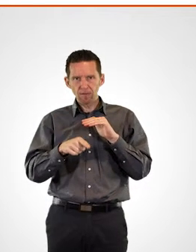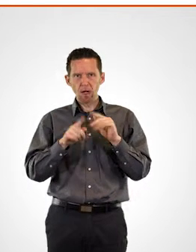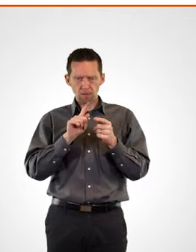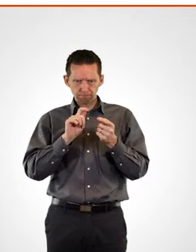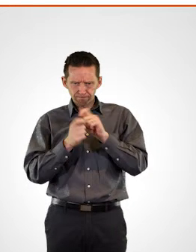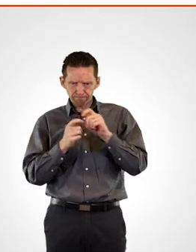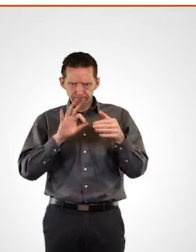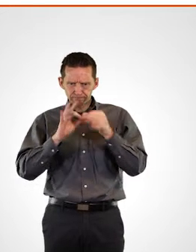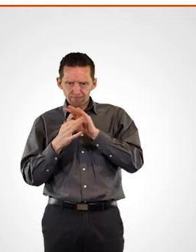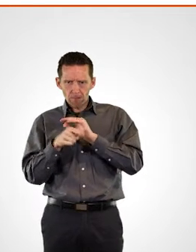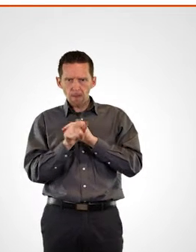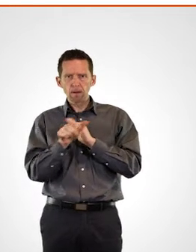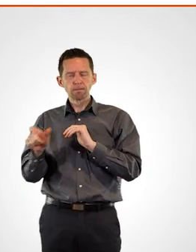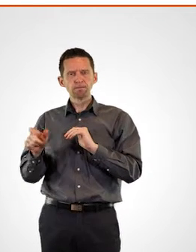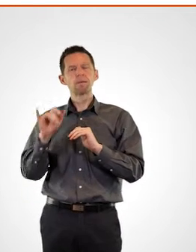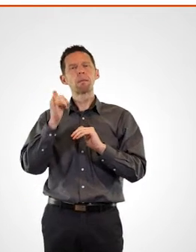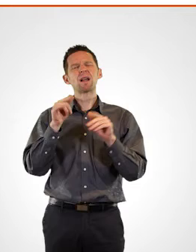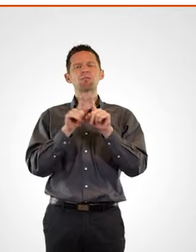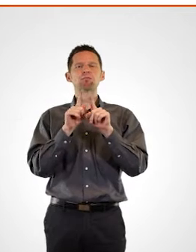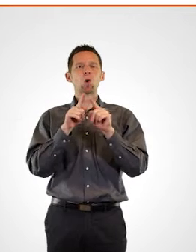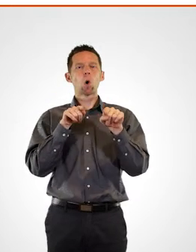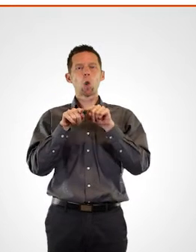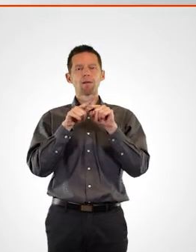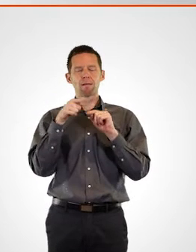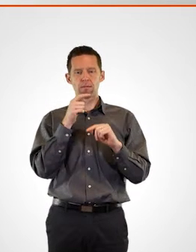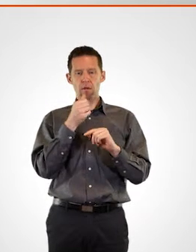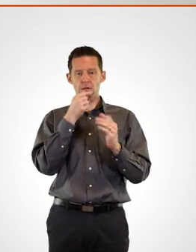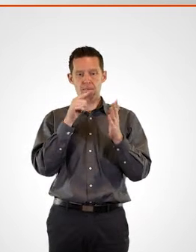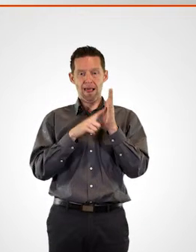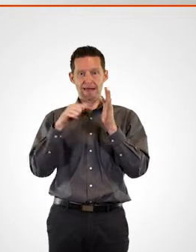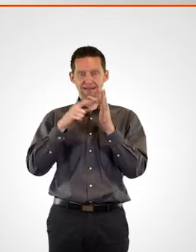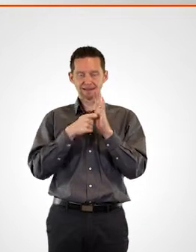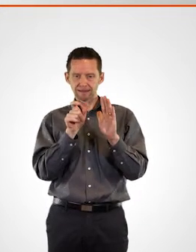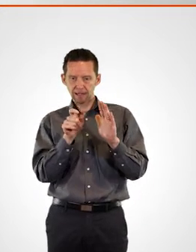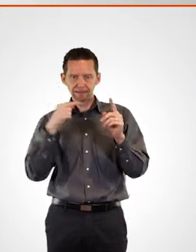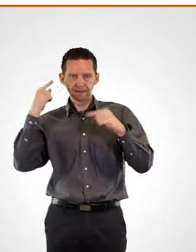They help you decode written words. So an example would be learning letter-sound correspondences.